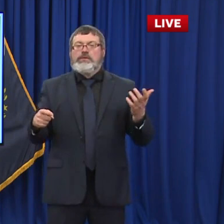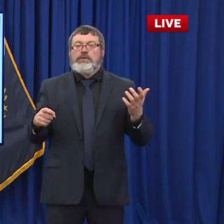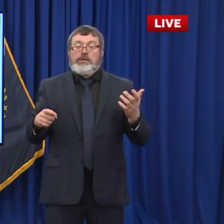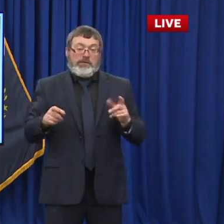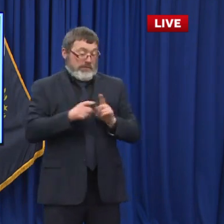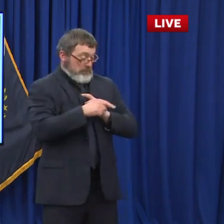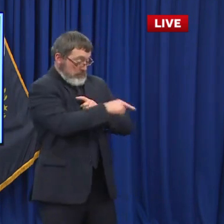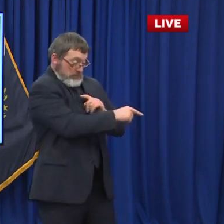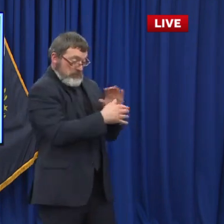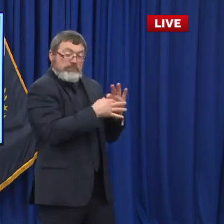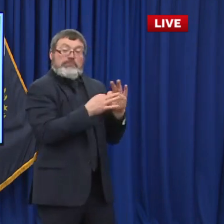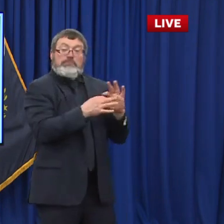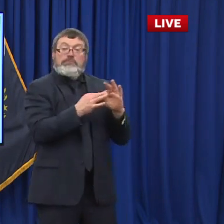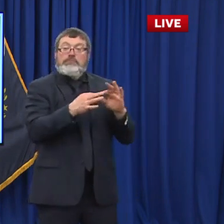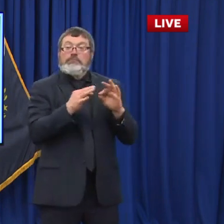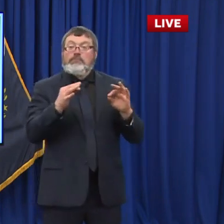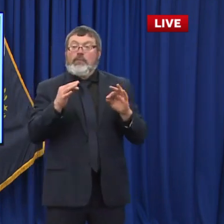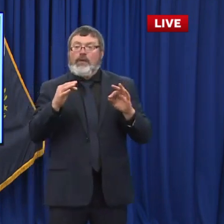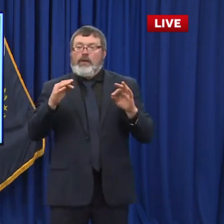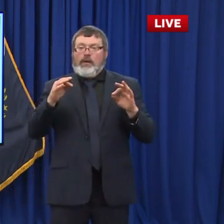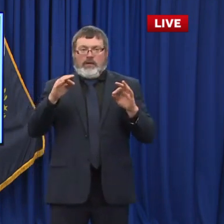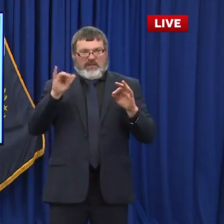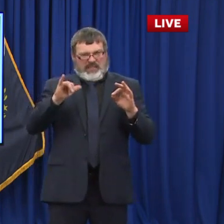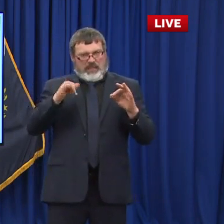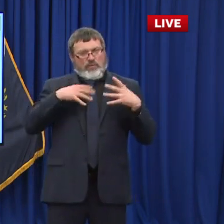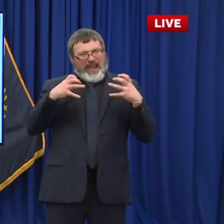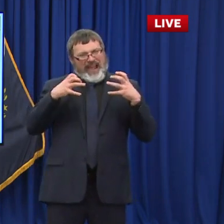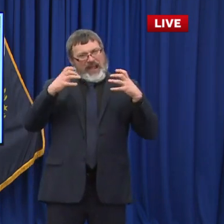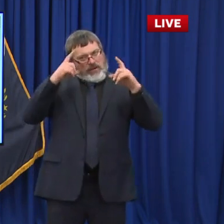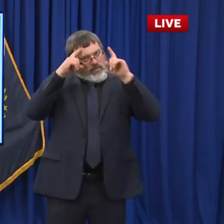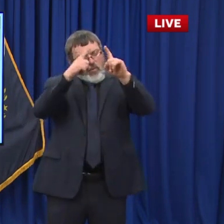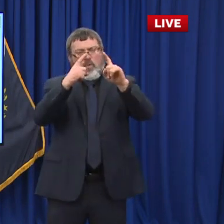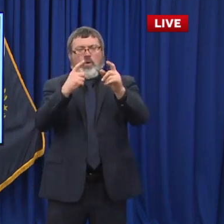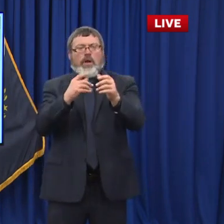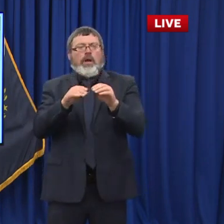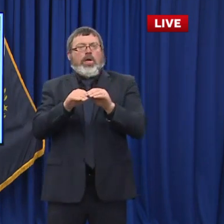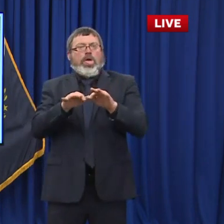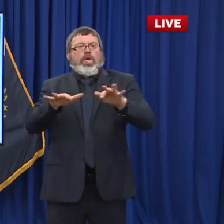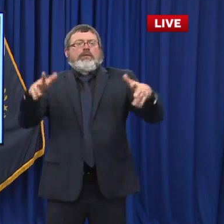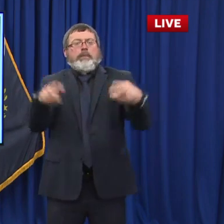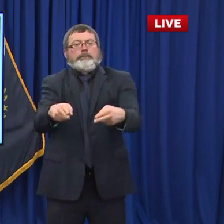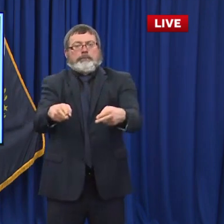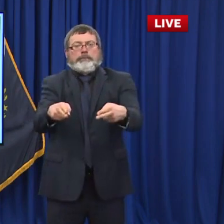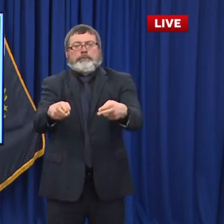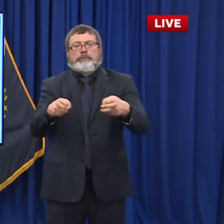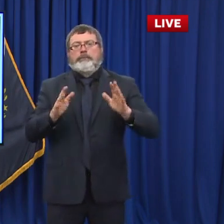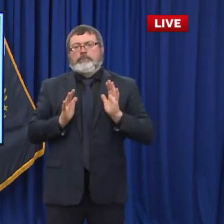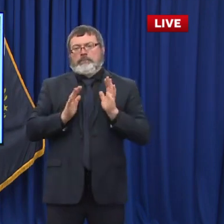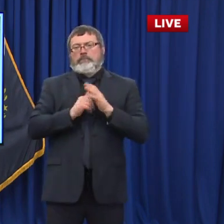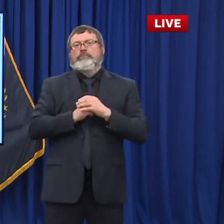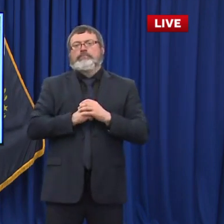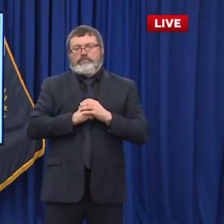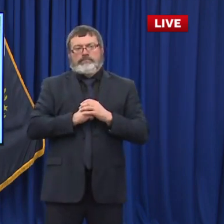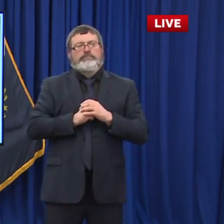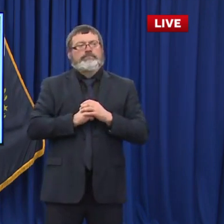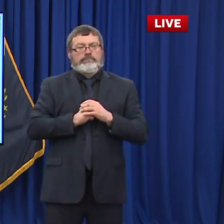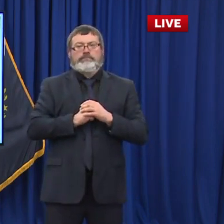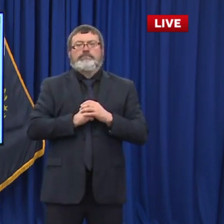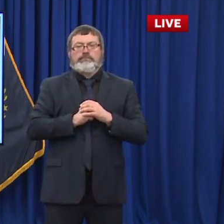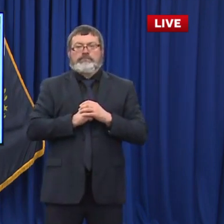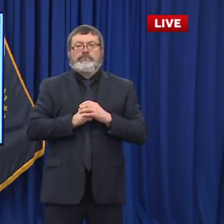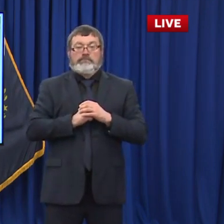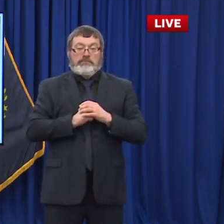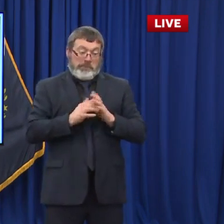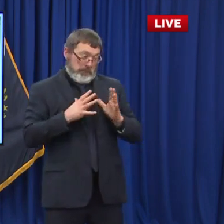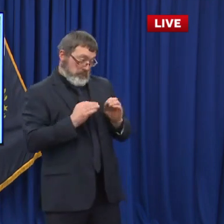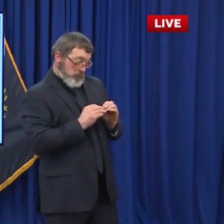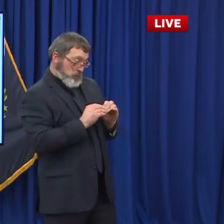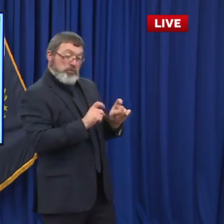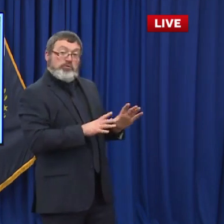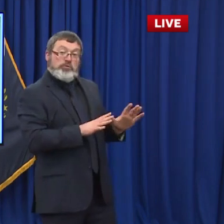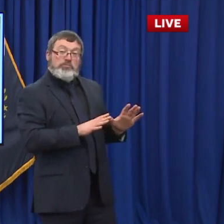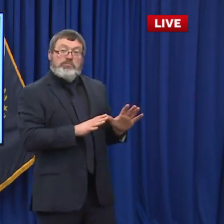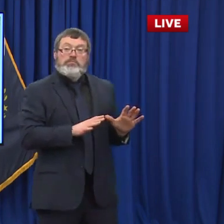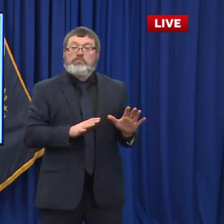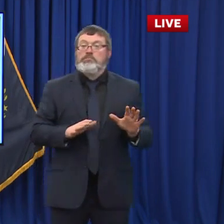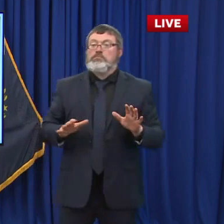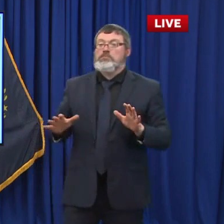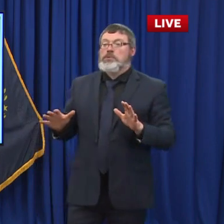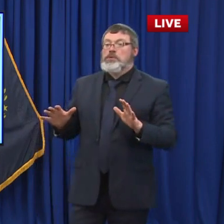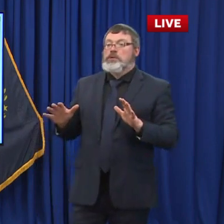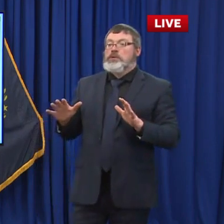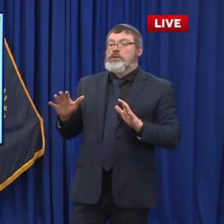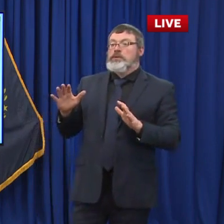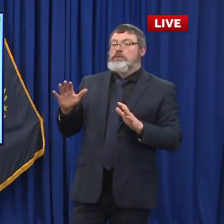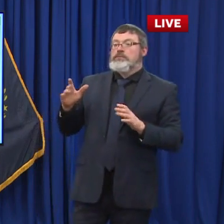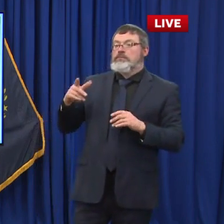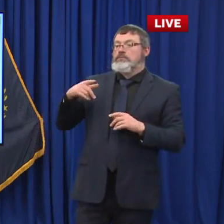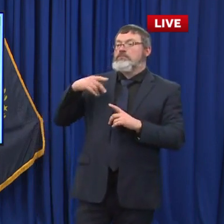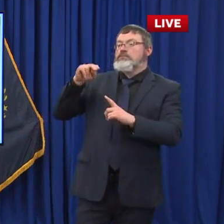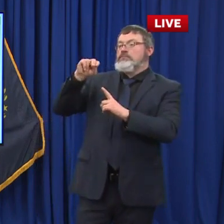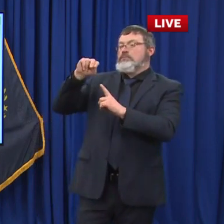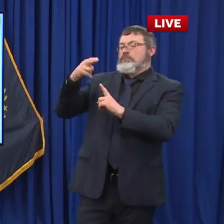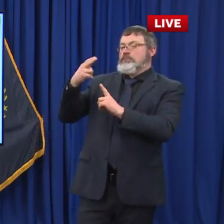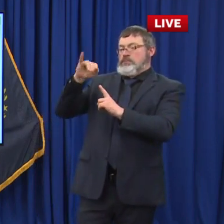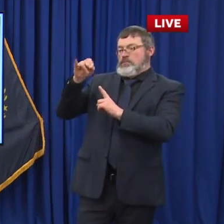HEALTH AND SAFETY OF THOSE INDIVIDUALS SO THAT TO YOUR POINT YOU DON’T GET A SUPER SPREADING EVENT AT ANY SINGLE OR OR GATHERING OF THE SUCH.